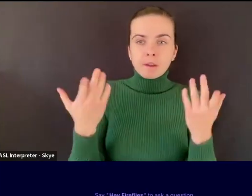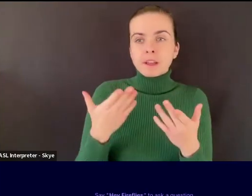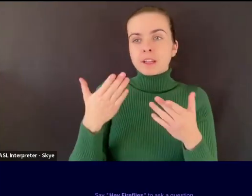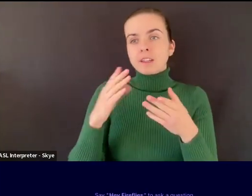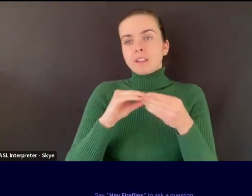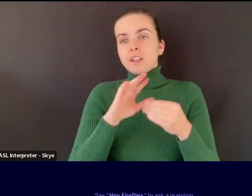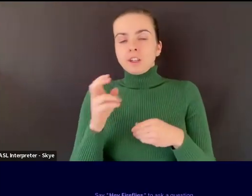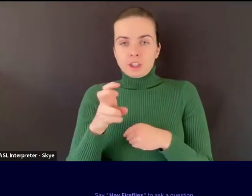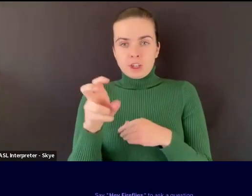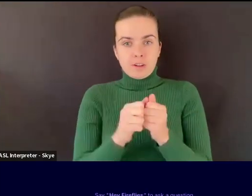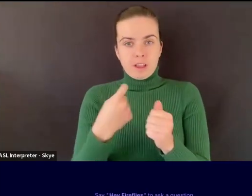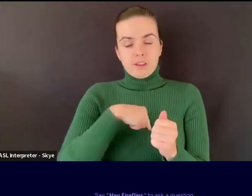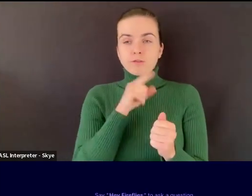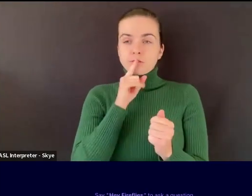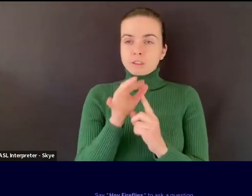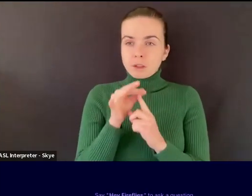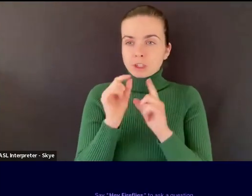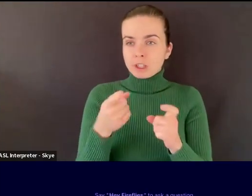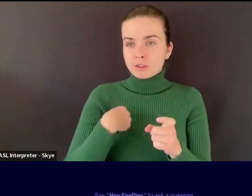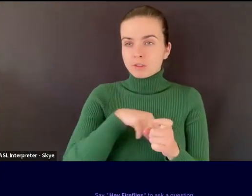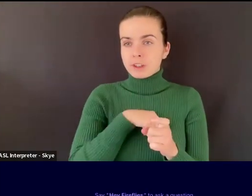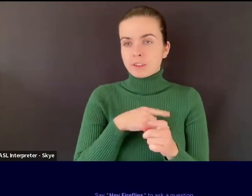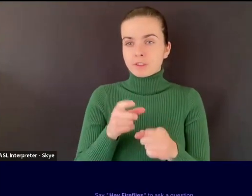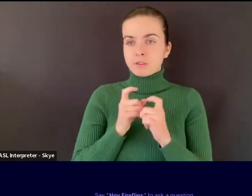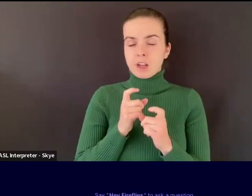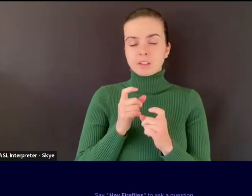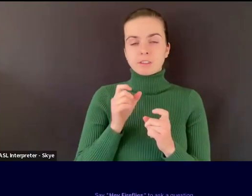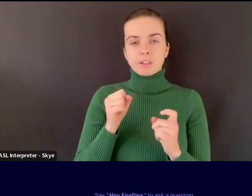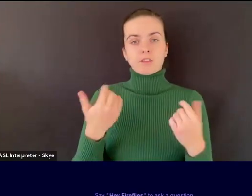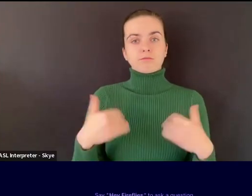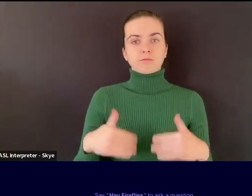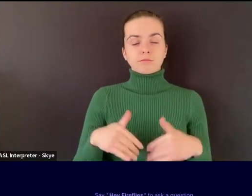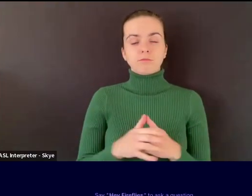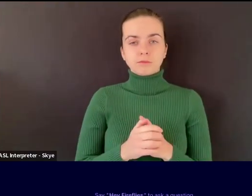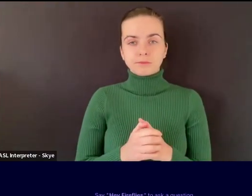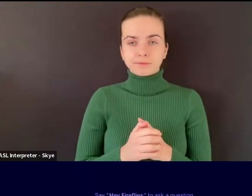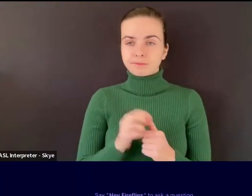us is a very special gift that you have given to everybody in this room. So I wanted to just